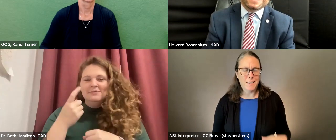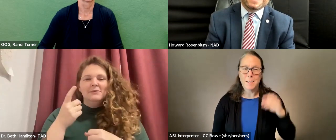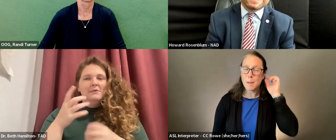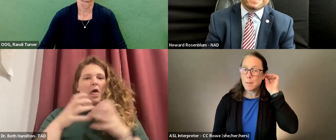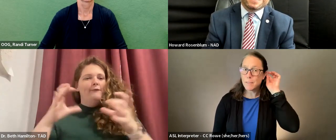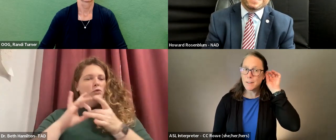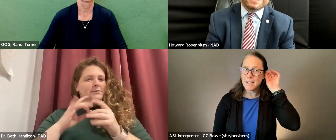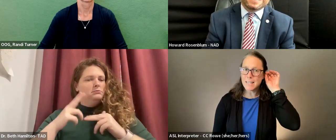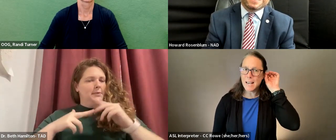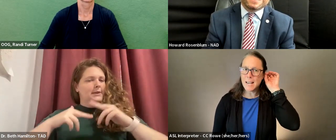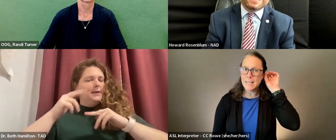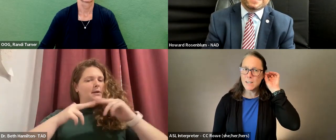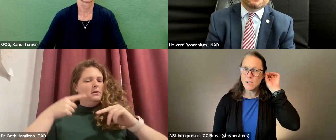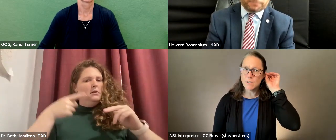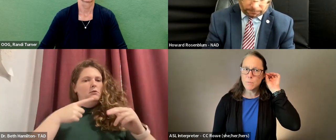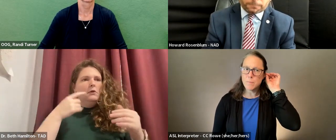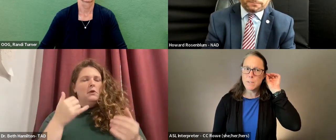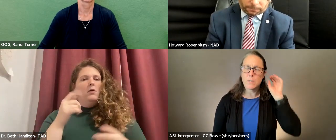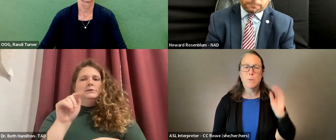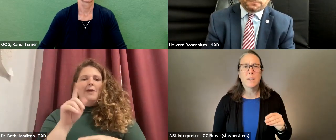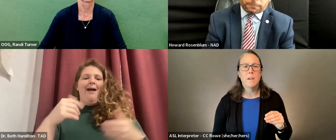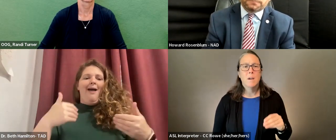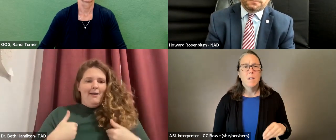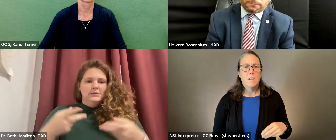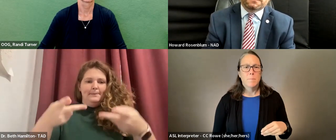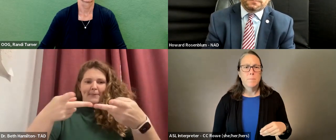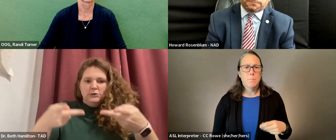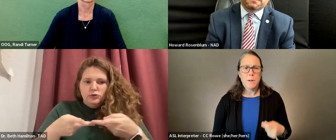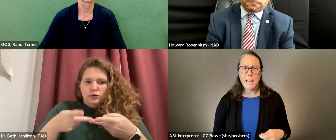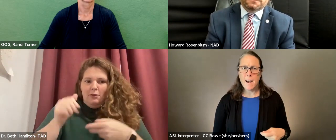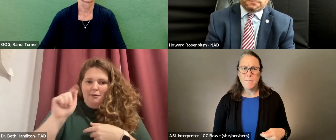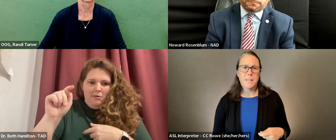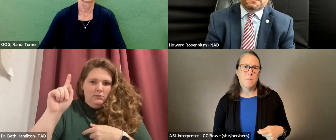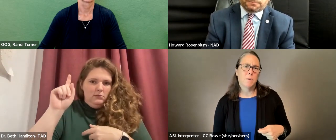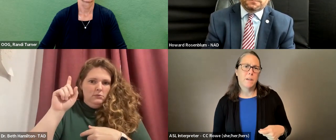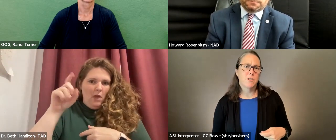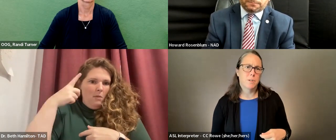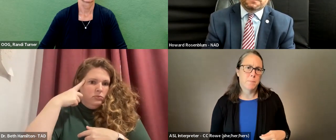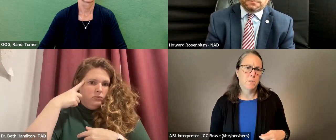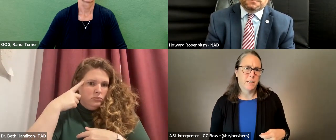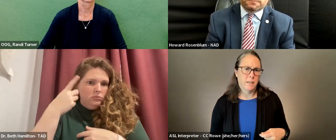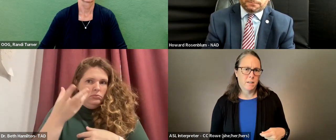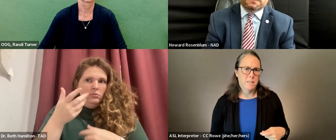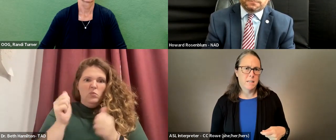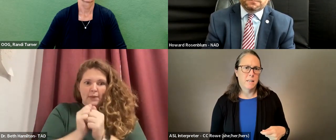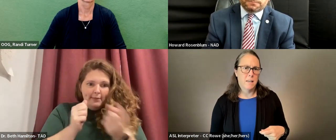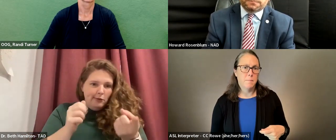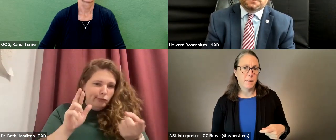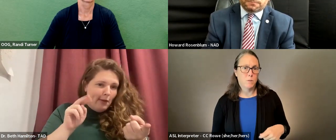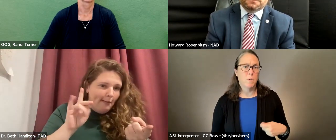sometimes we can and it's great. We do provide a lot of feedback and clan ration. I think maybe